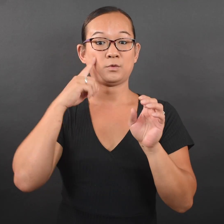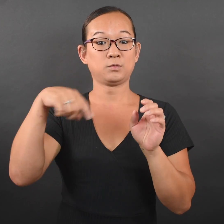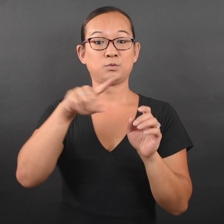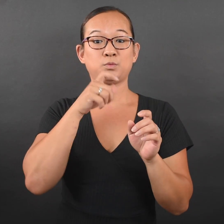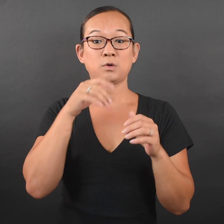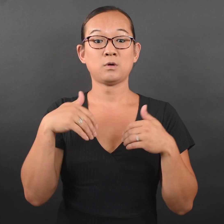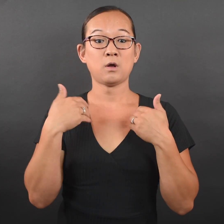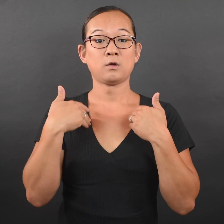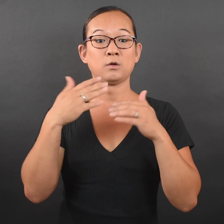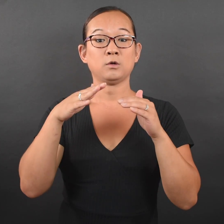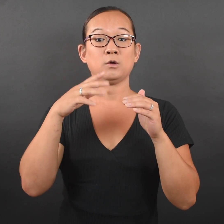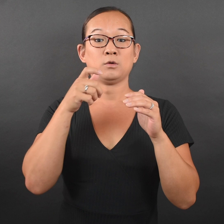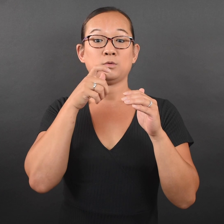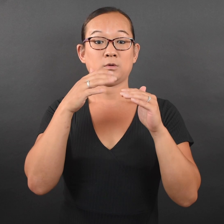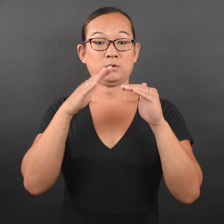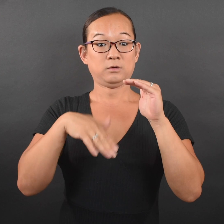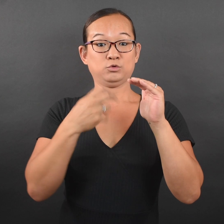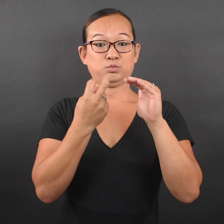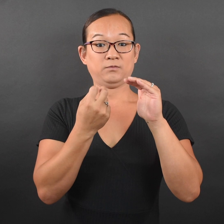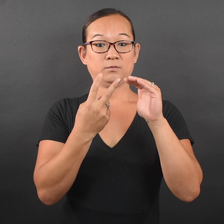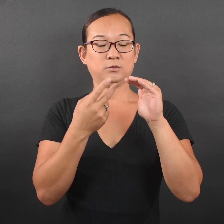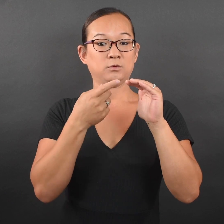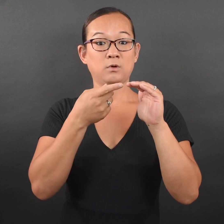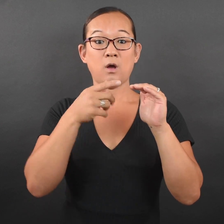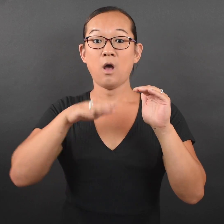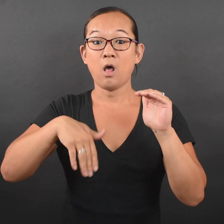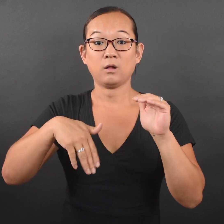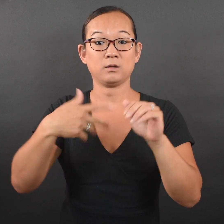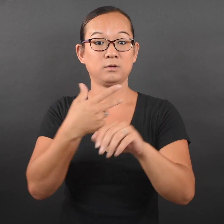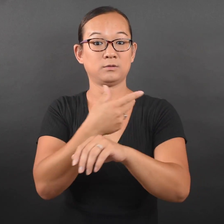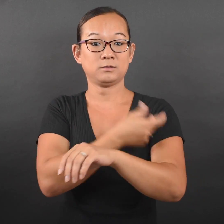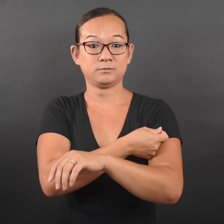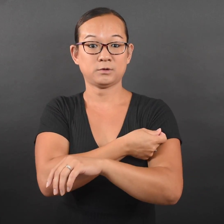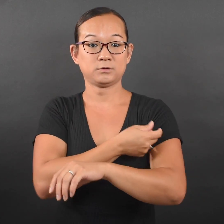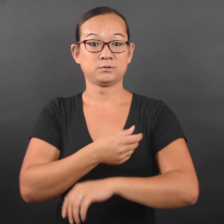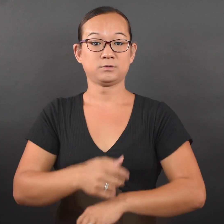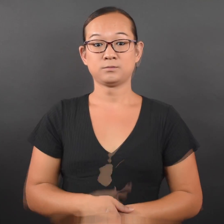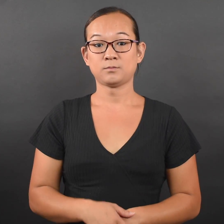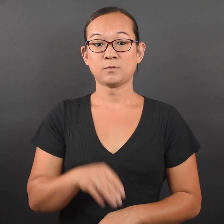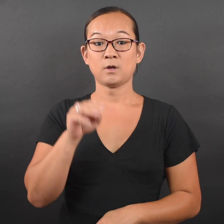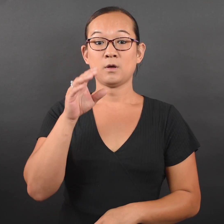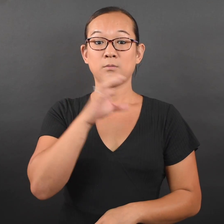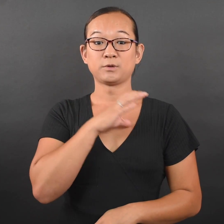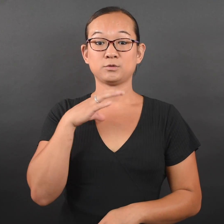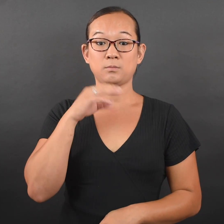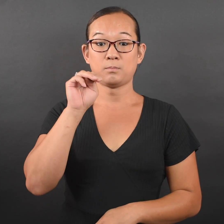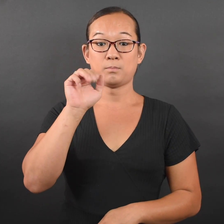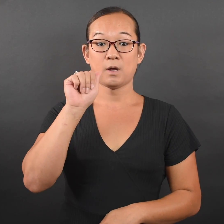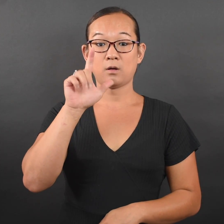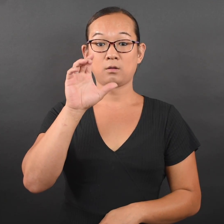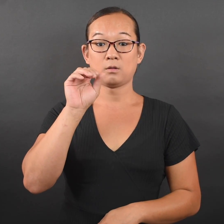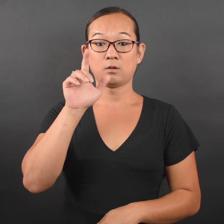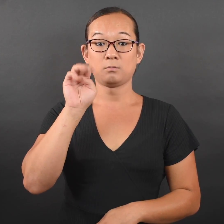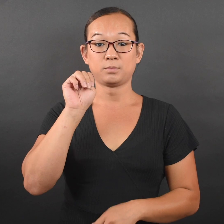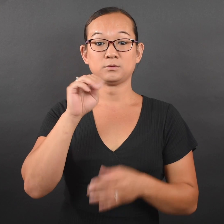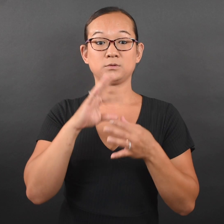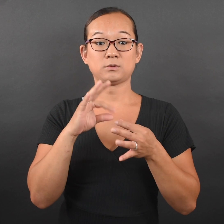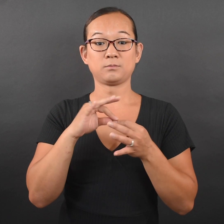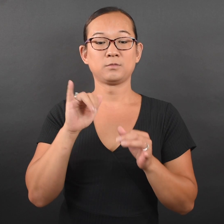for those younger than 12, who are not yet eligible for the vaccine.